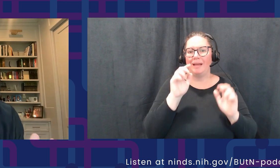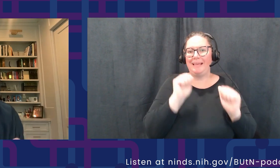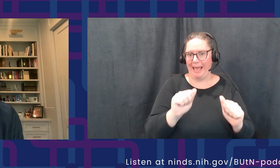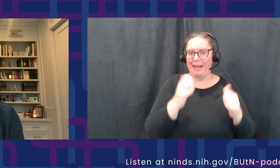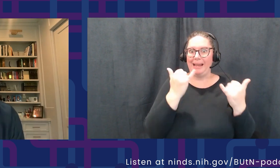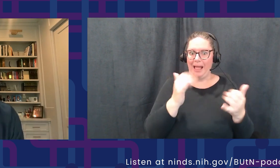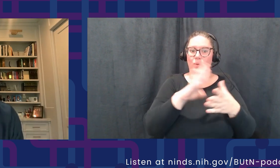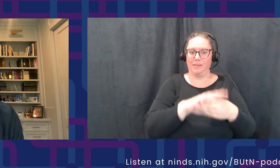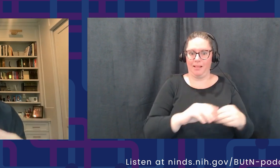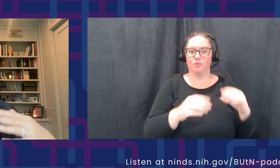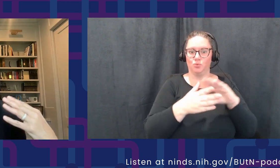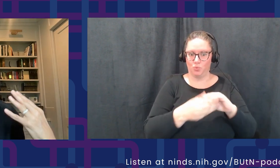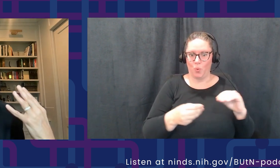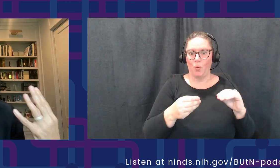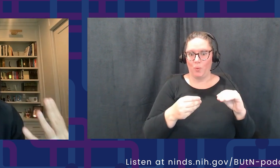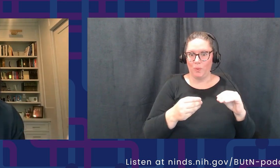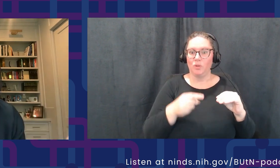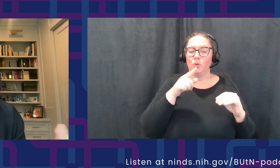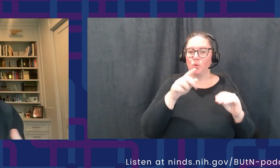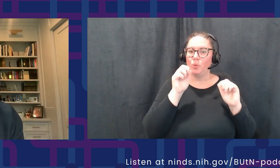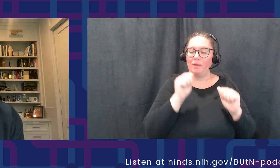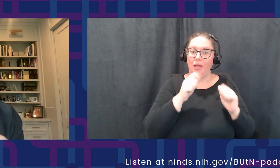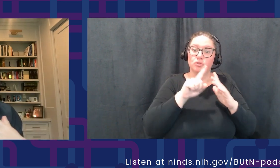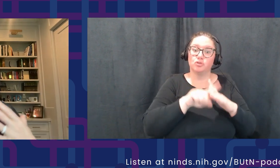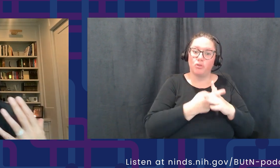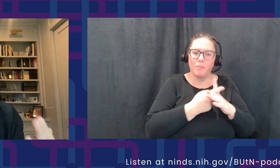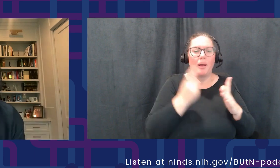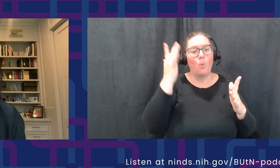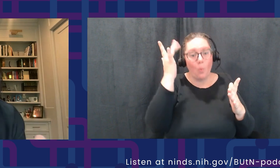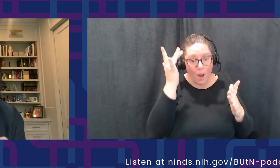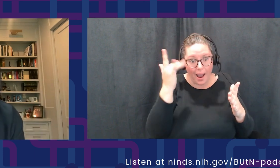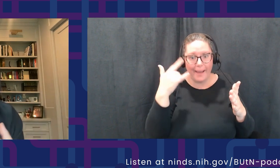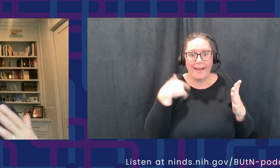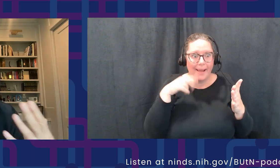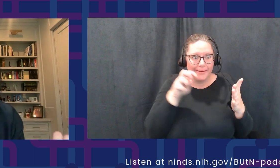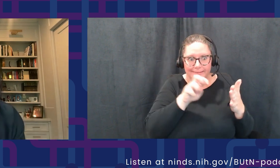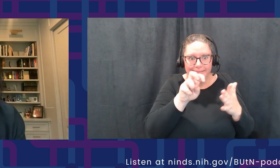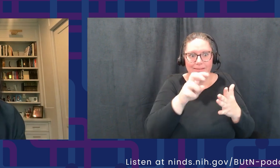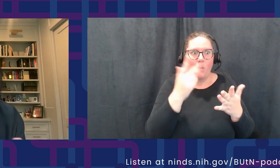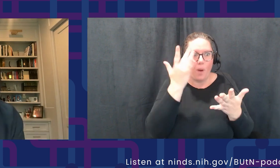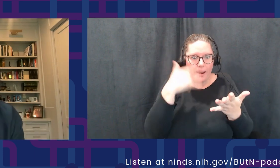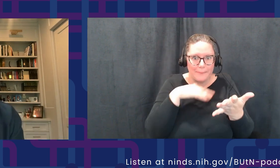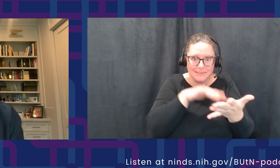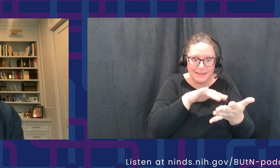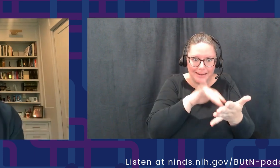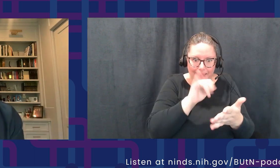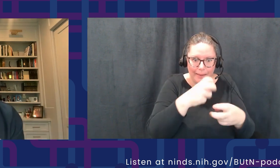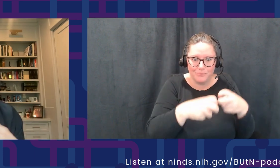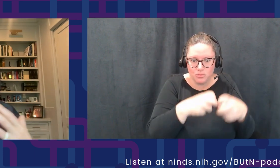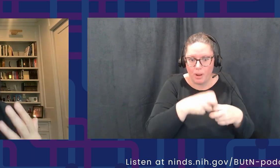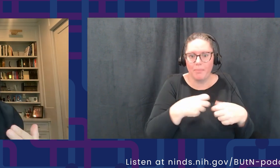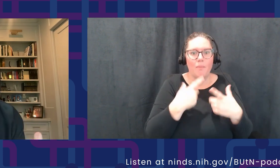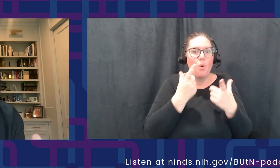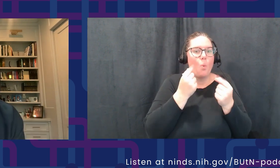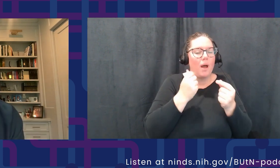You can really start by "Why did you go there? Why are you studying this problem? What inspired you?